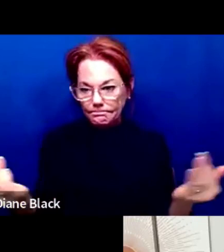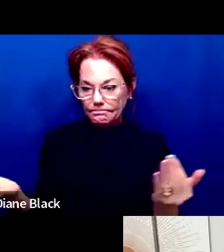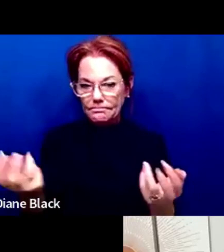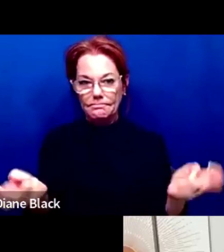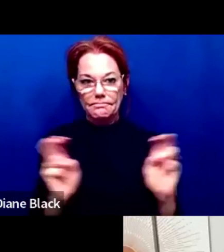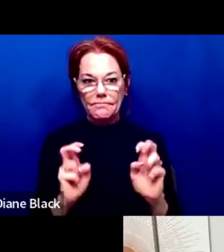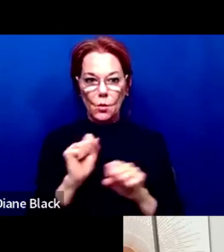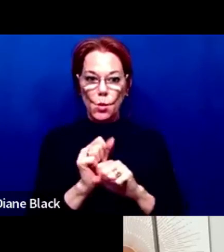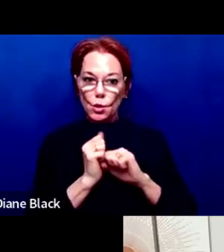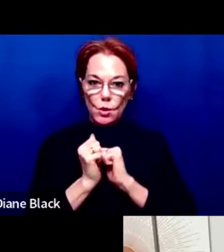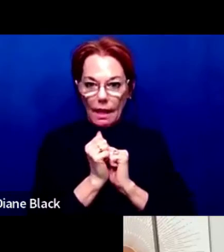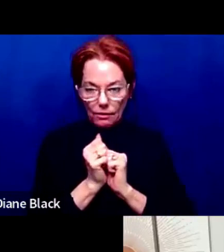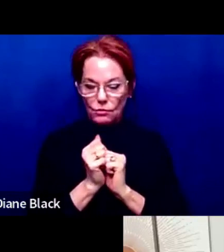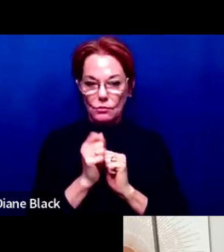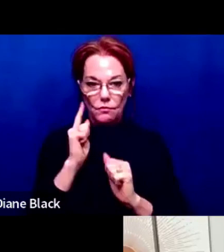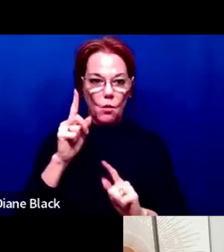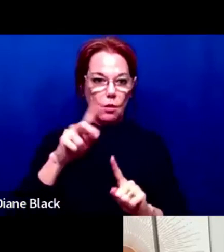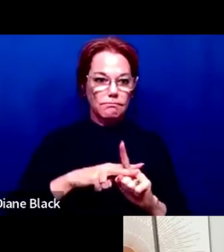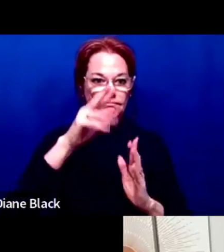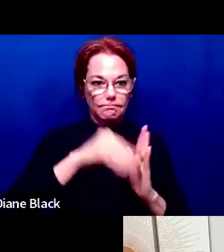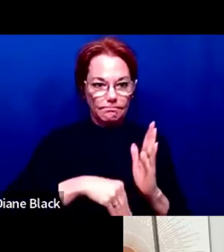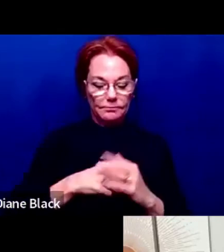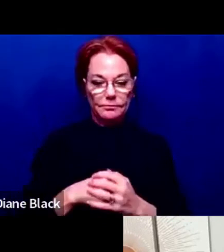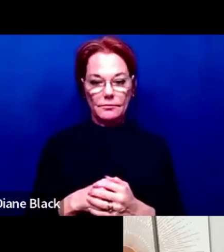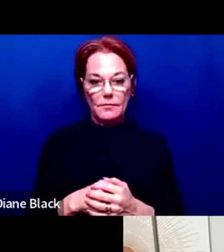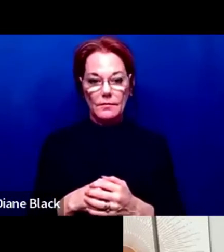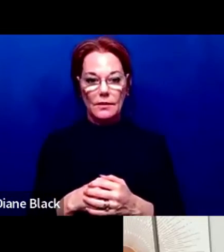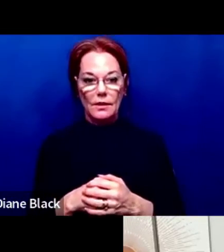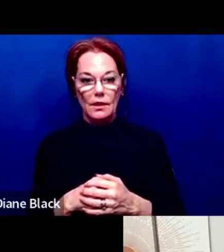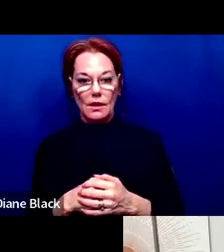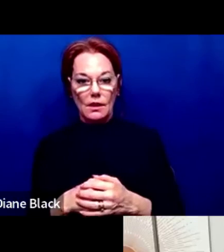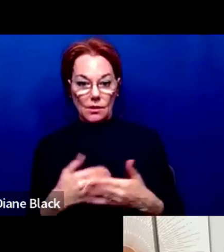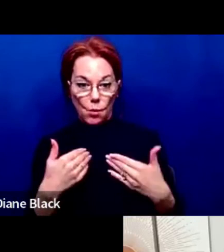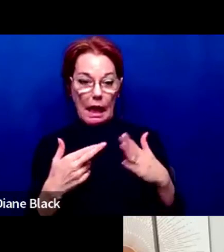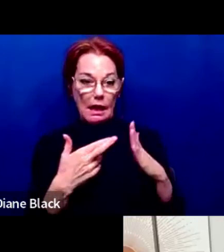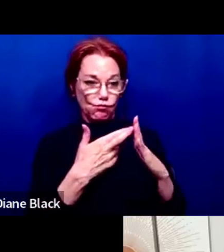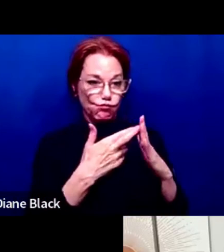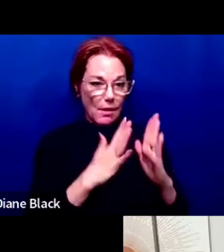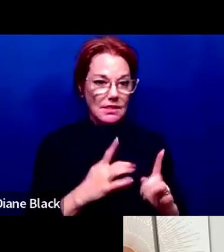application. And we had we basically had brought people in representation from behavioral